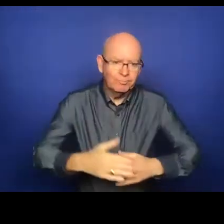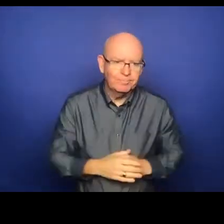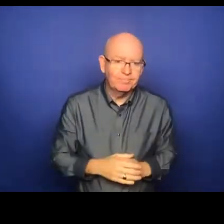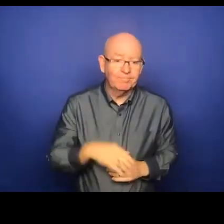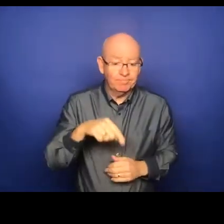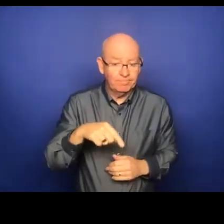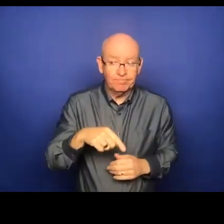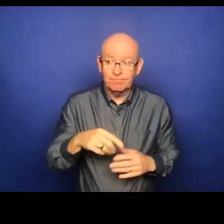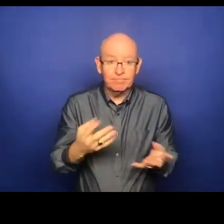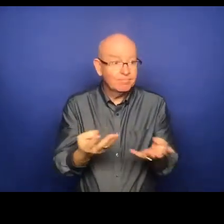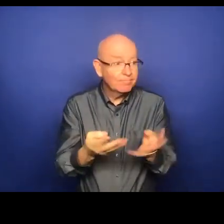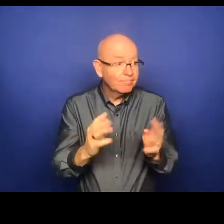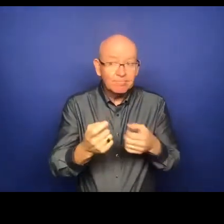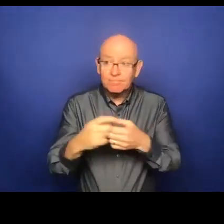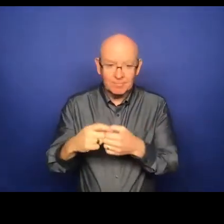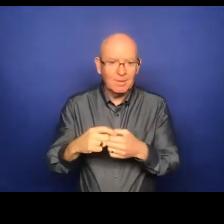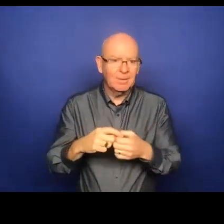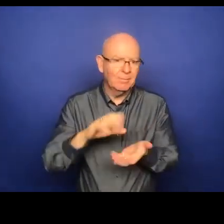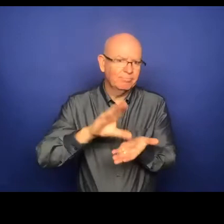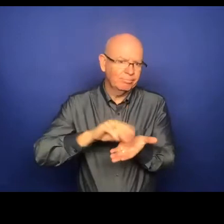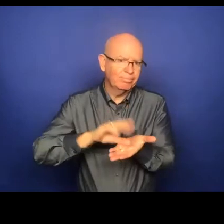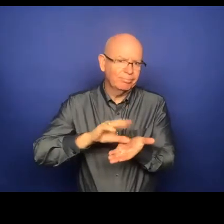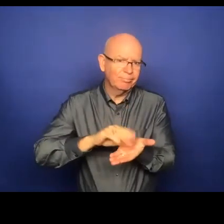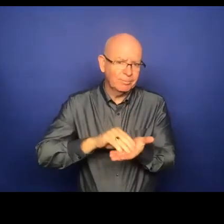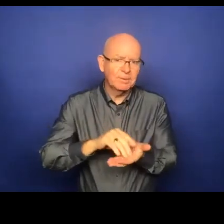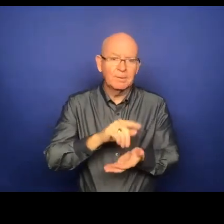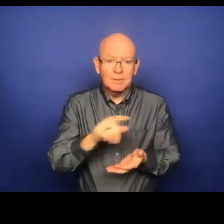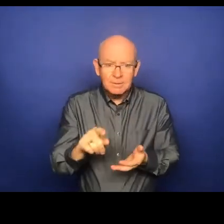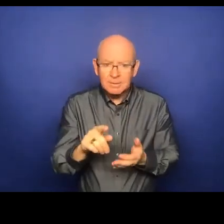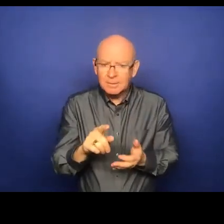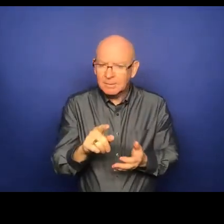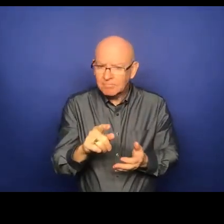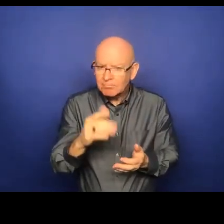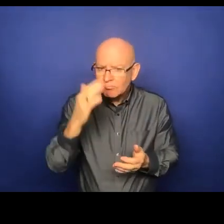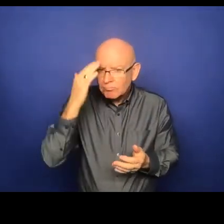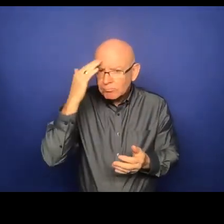ed, so please take note of that, and shared later